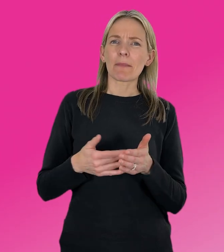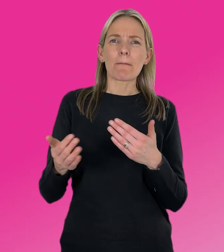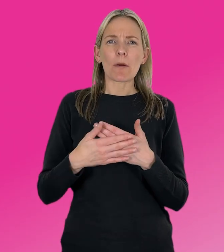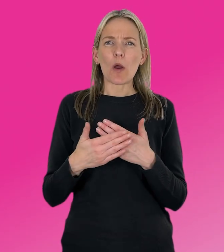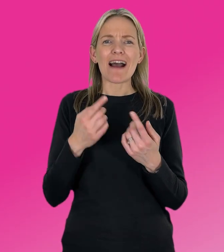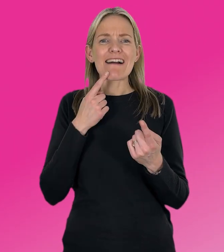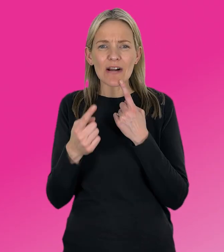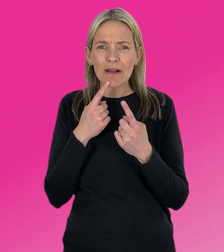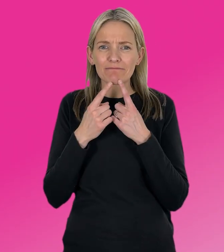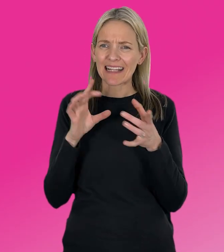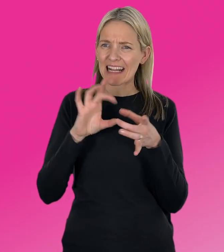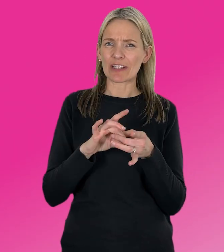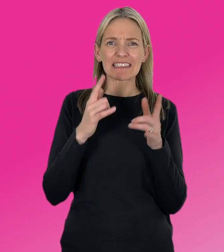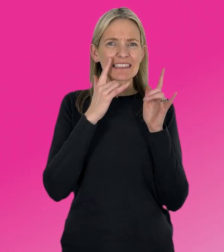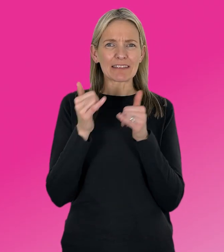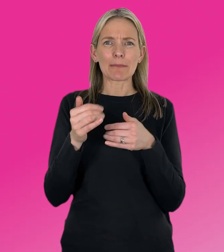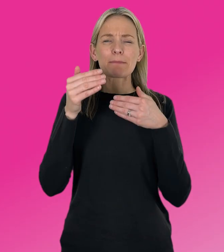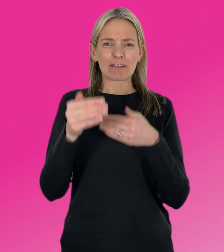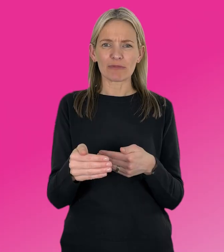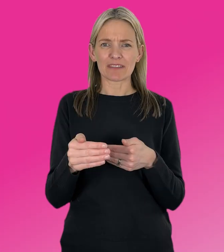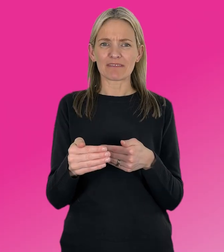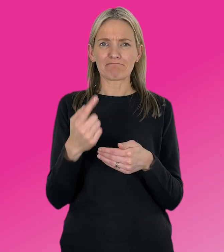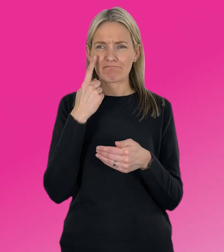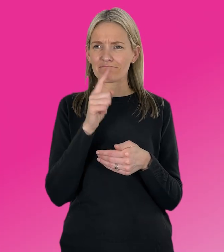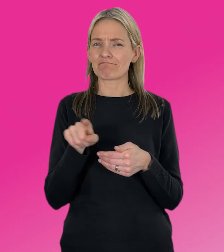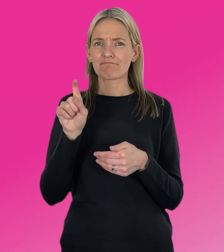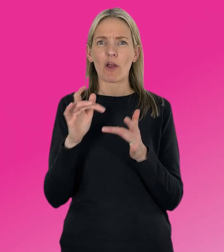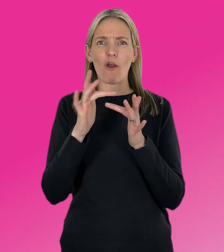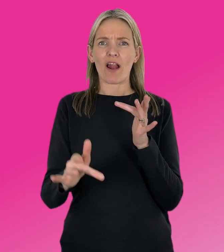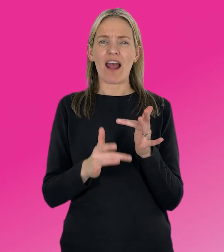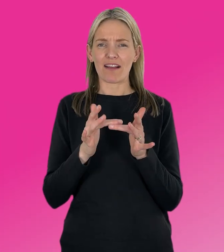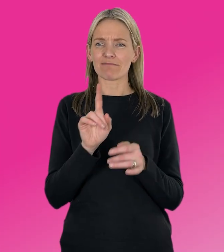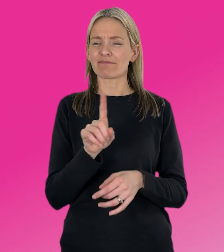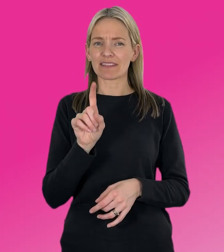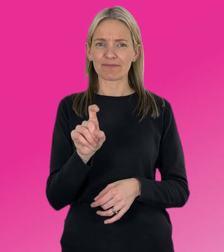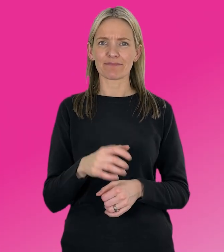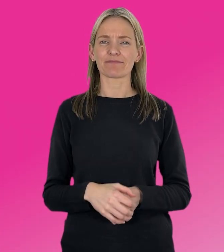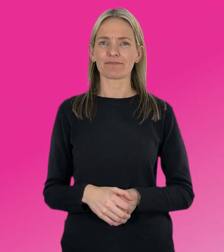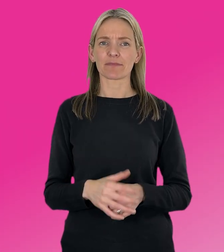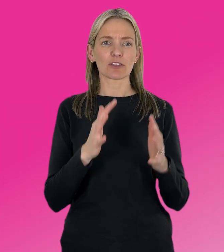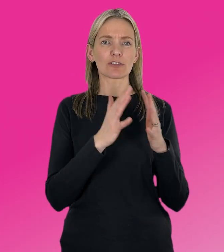For more information about your Test Period, go to